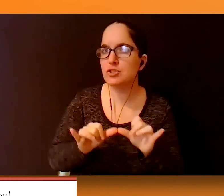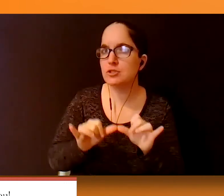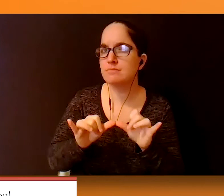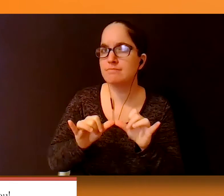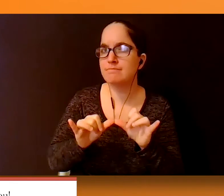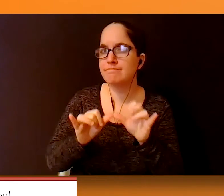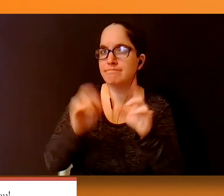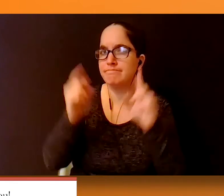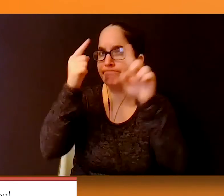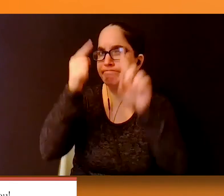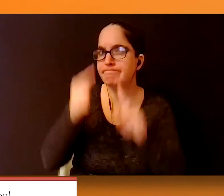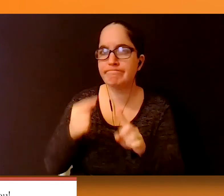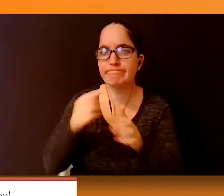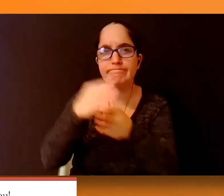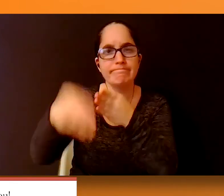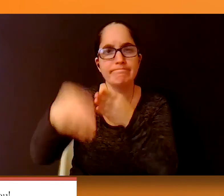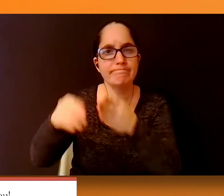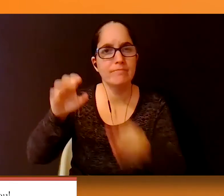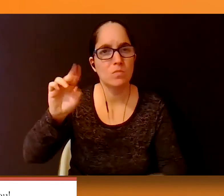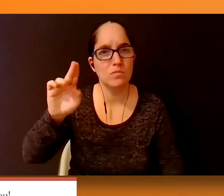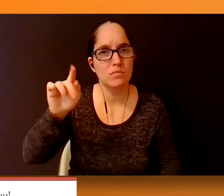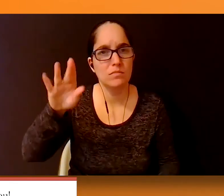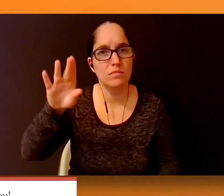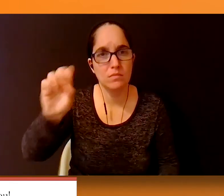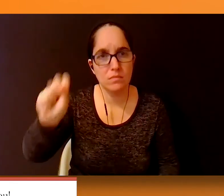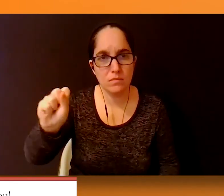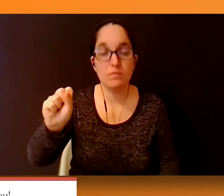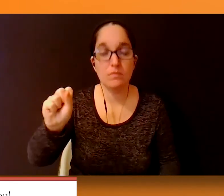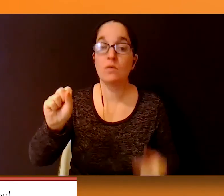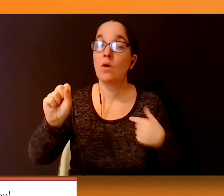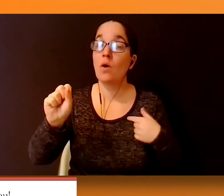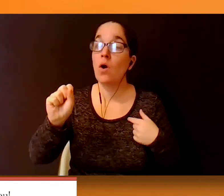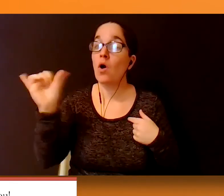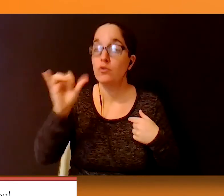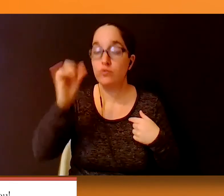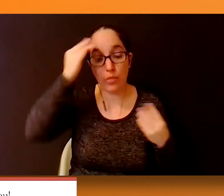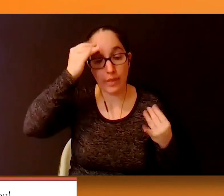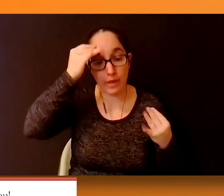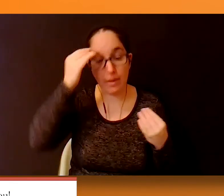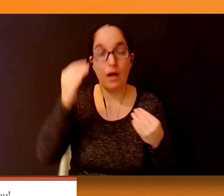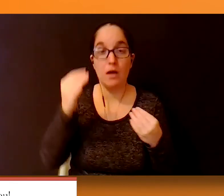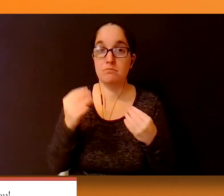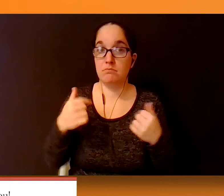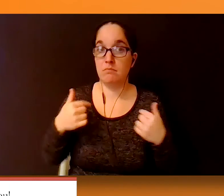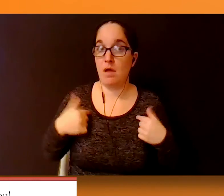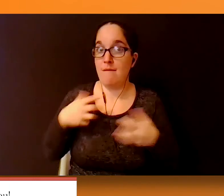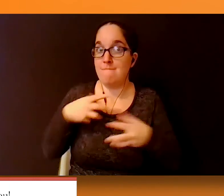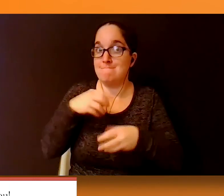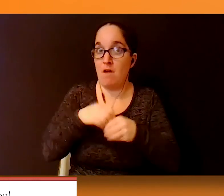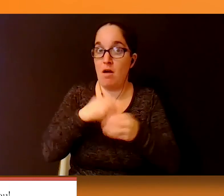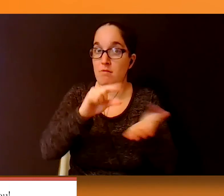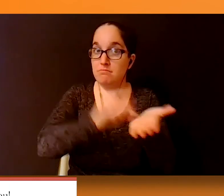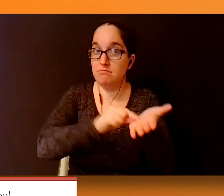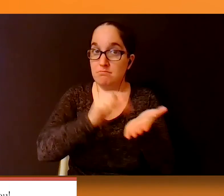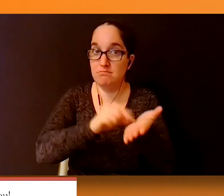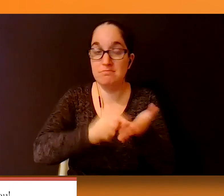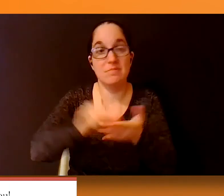Some examples is, I've got some publications with some of your faculty members on lab settings,